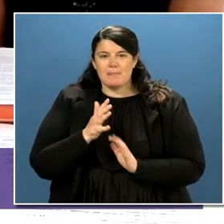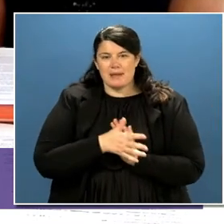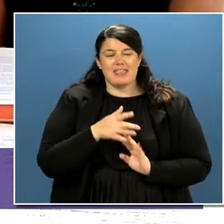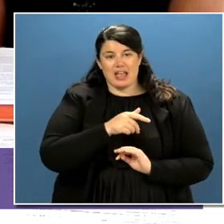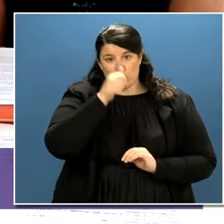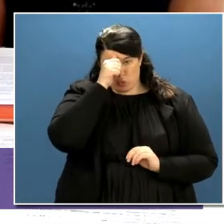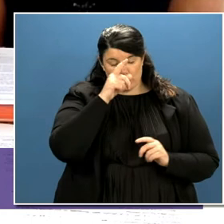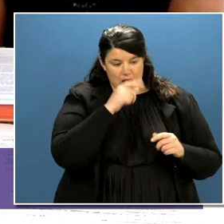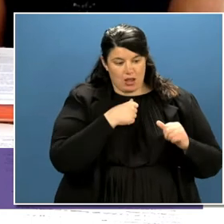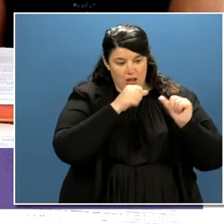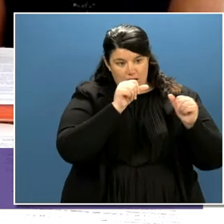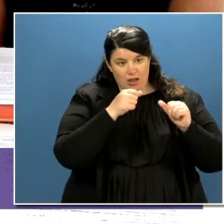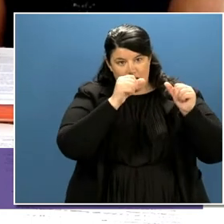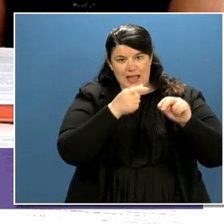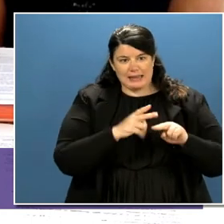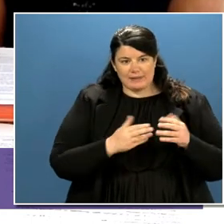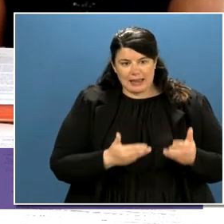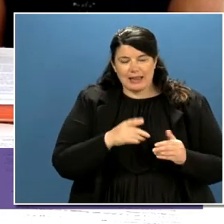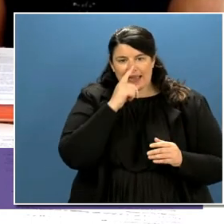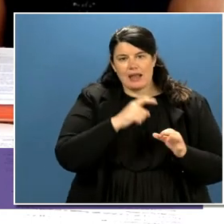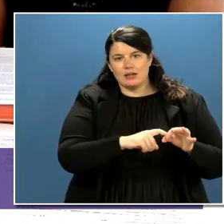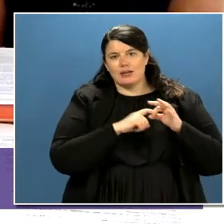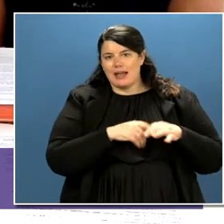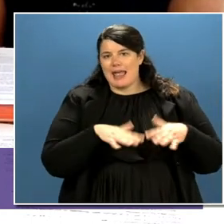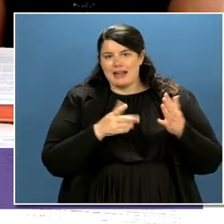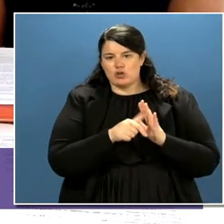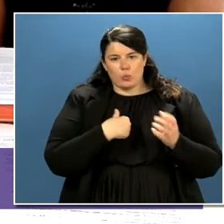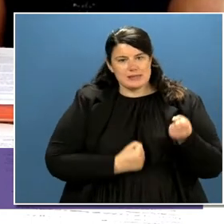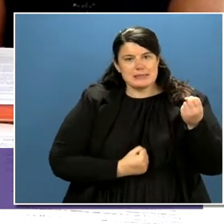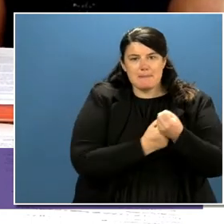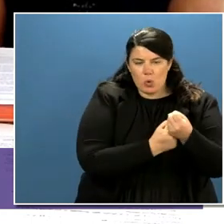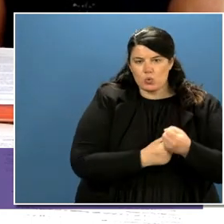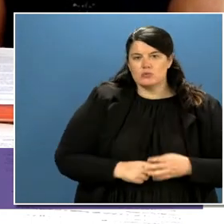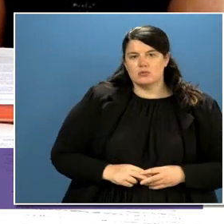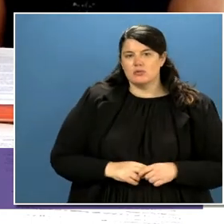because we were there supporting them, and there was an element of both